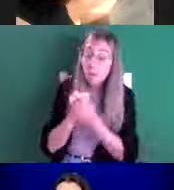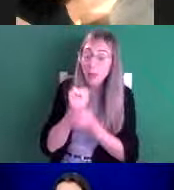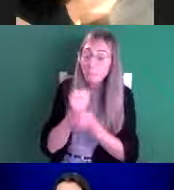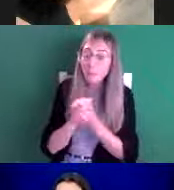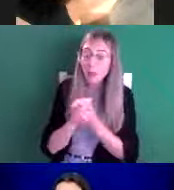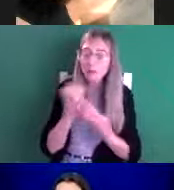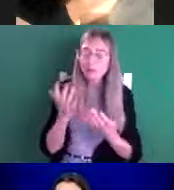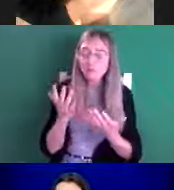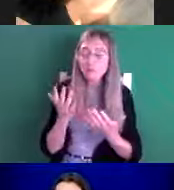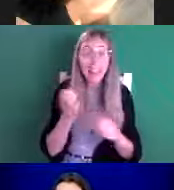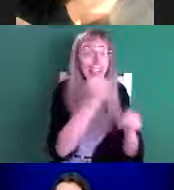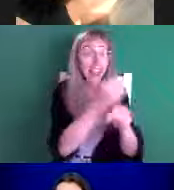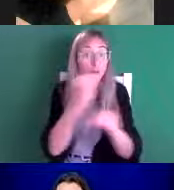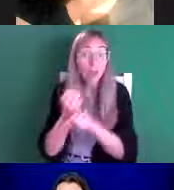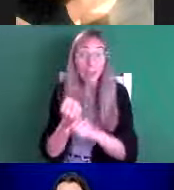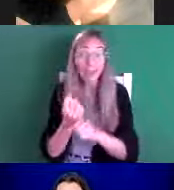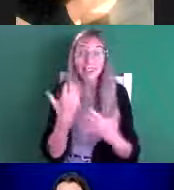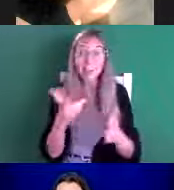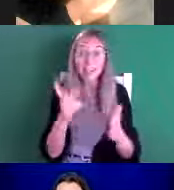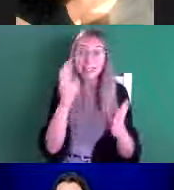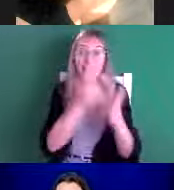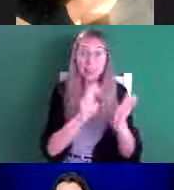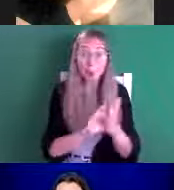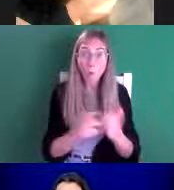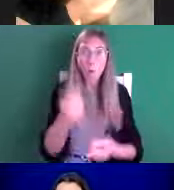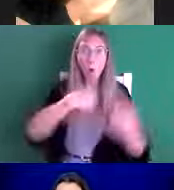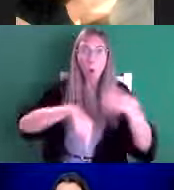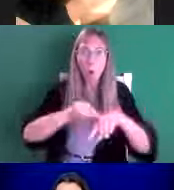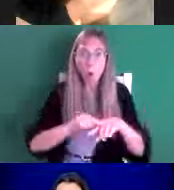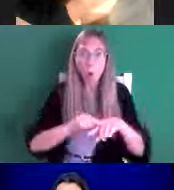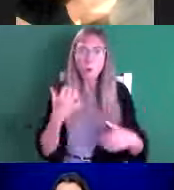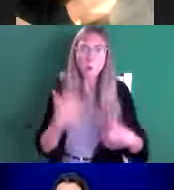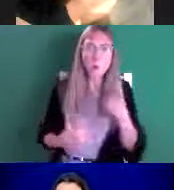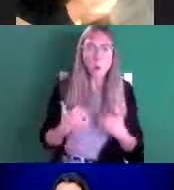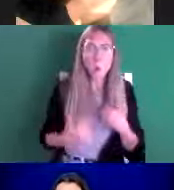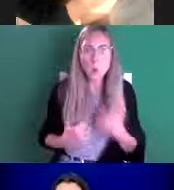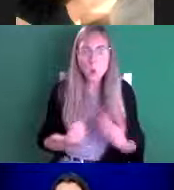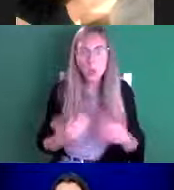up and really excited about where you were and as you'll see in the brochure when you come to